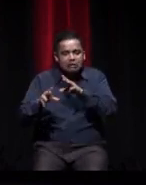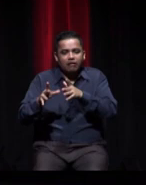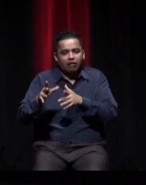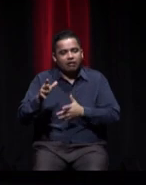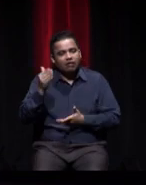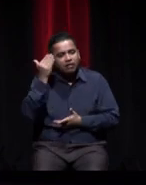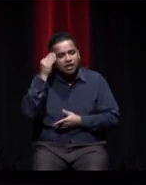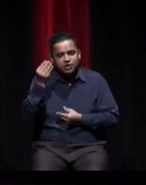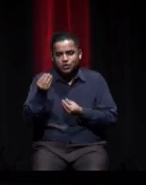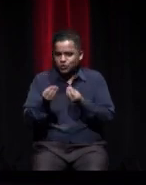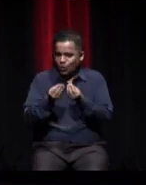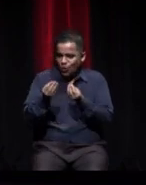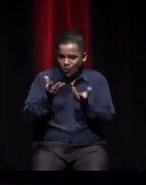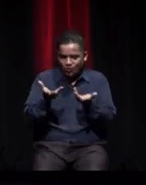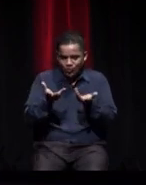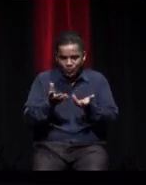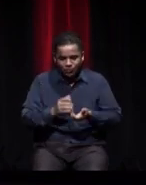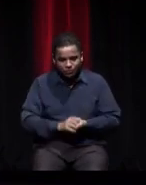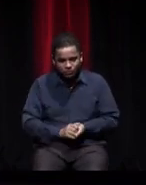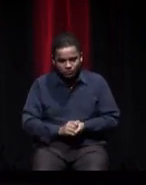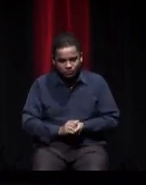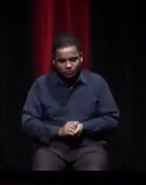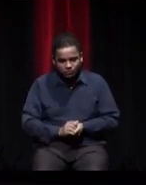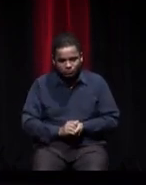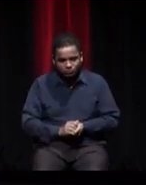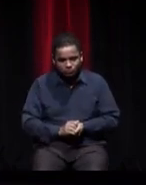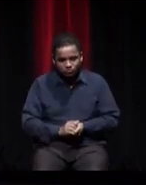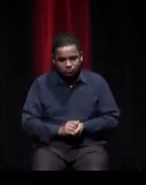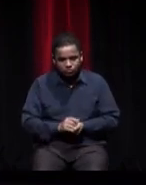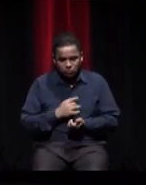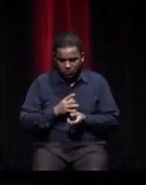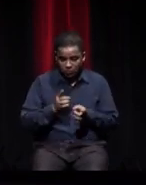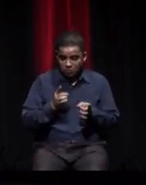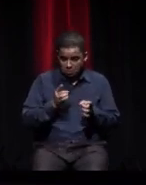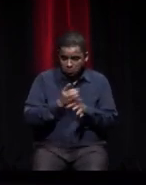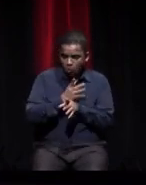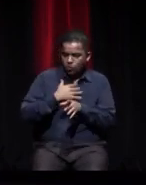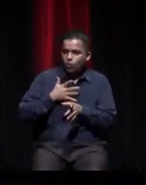as the state of readiness of the critical sense.